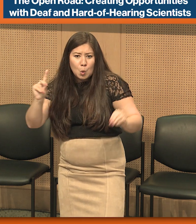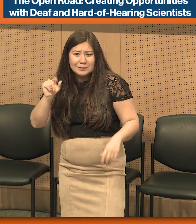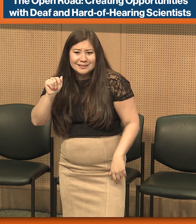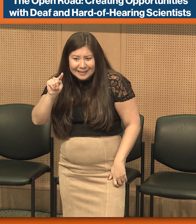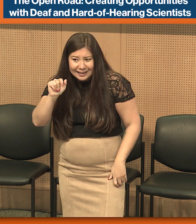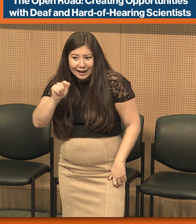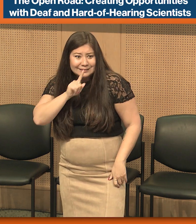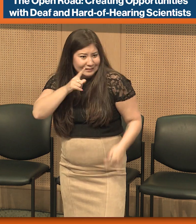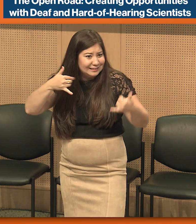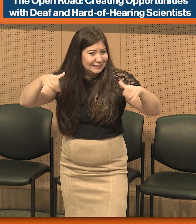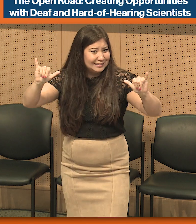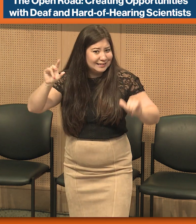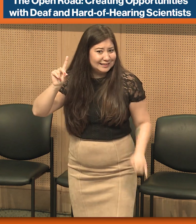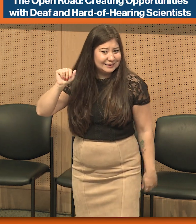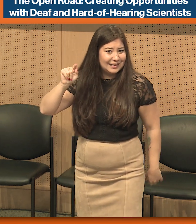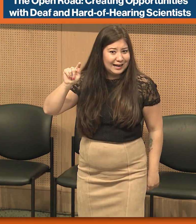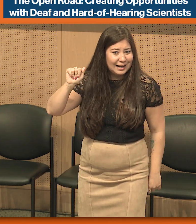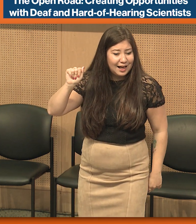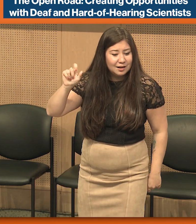moving on and trying something new.